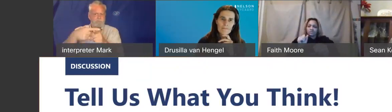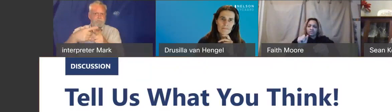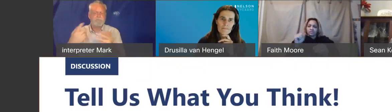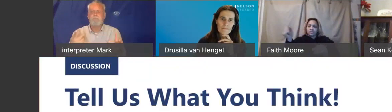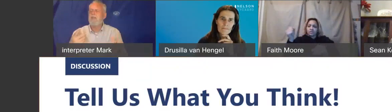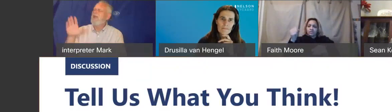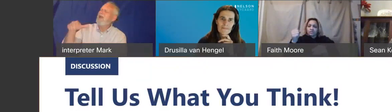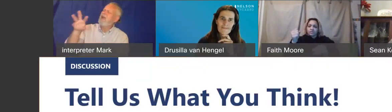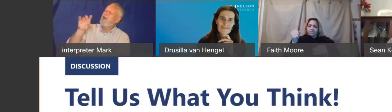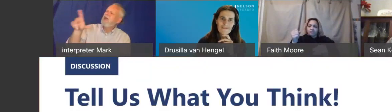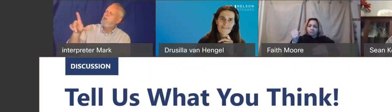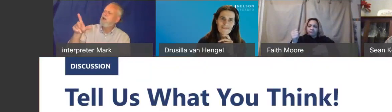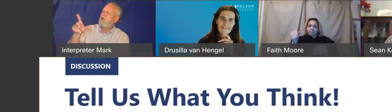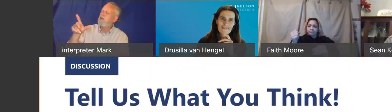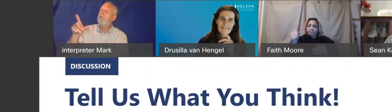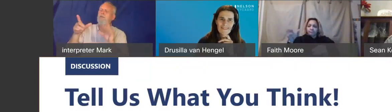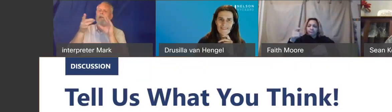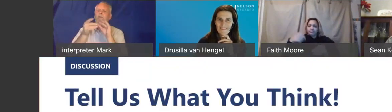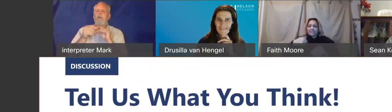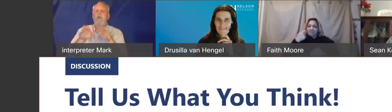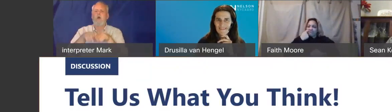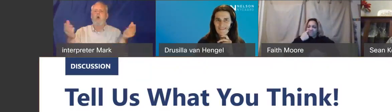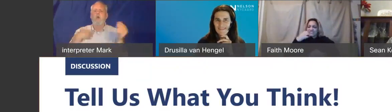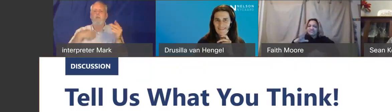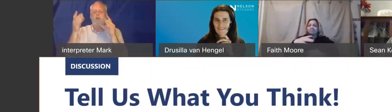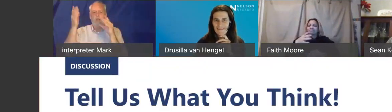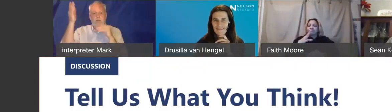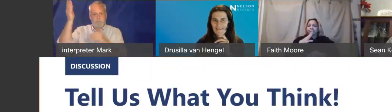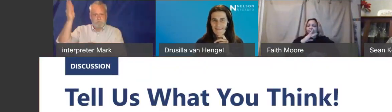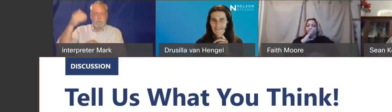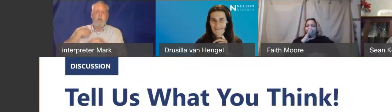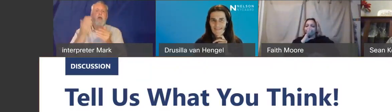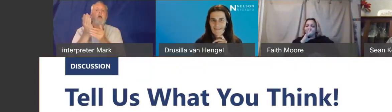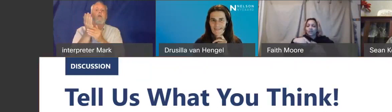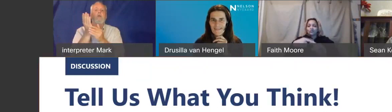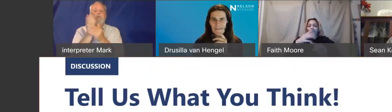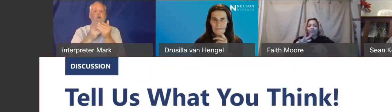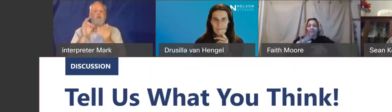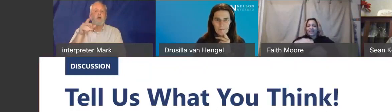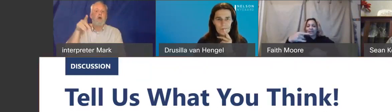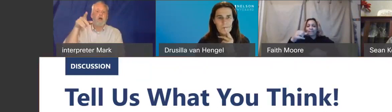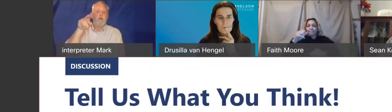I will I mention that in my opening remarks, that was some portions of the park service road so.